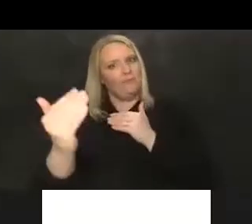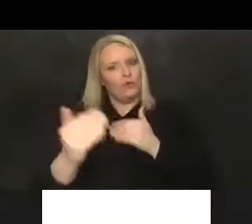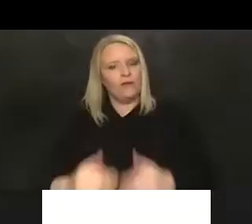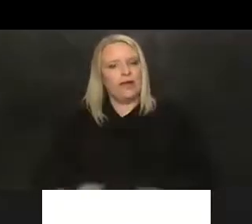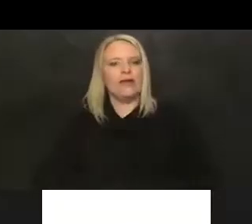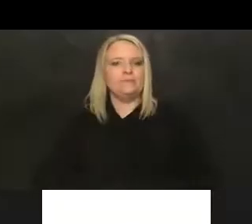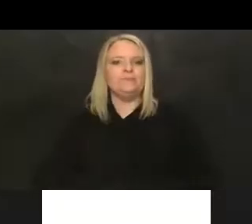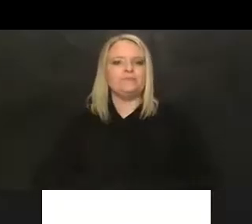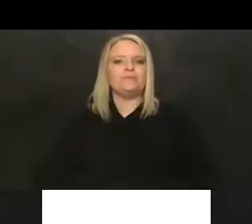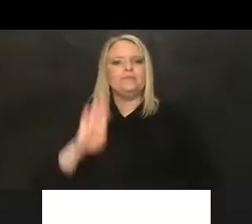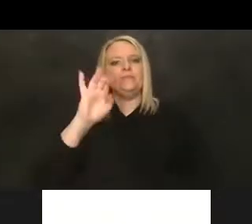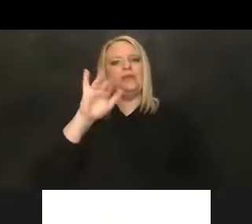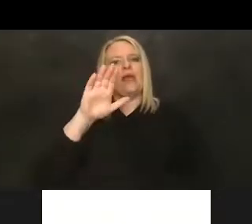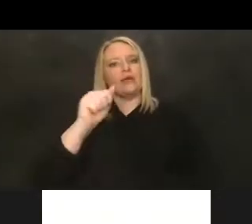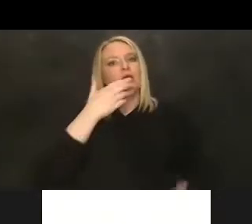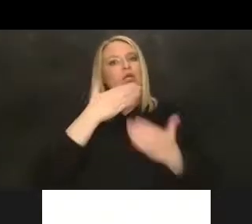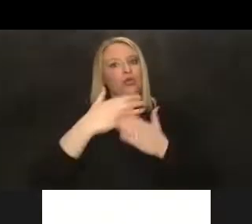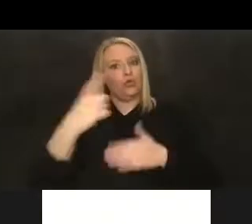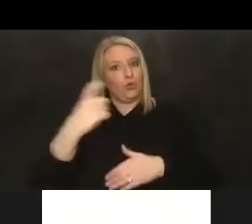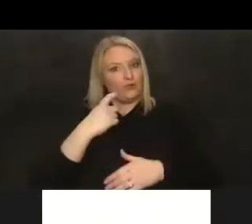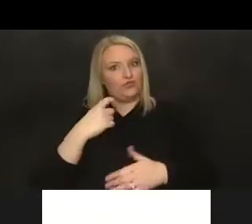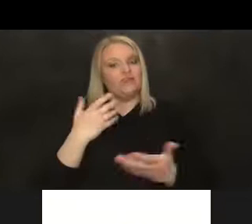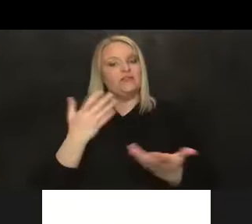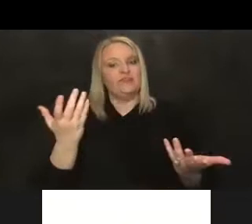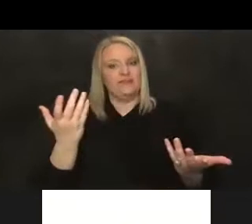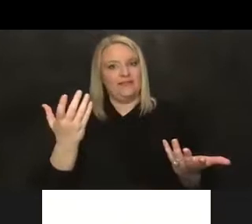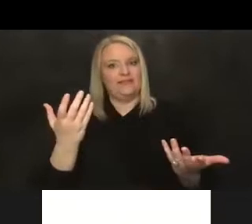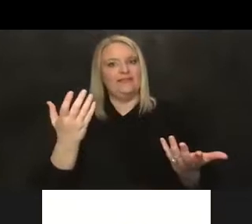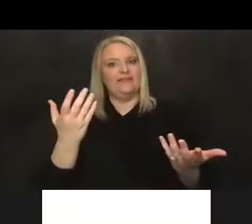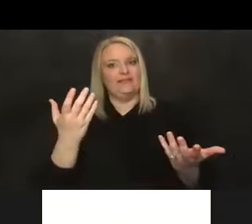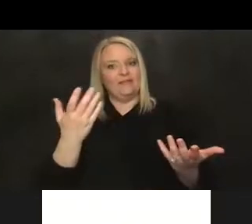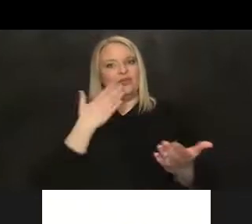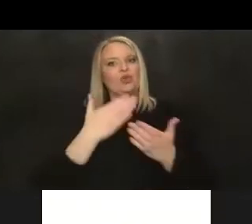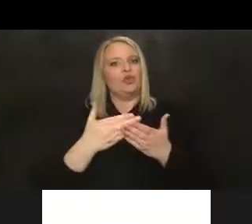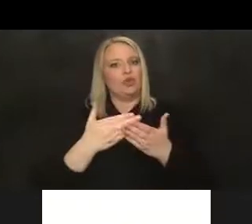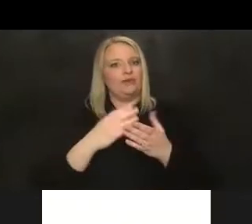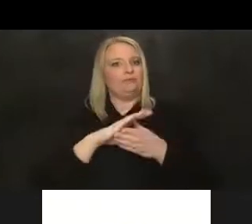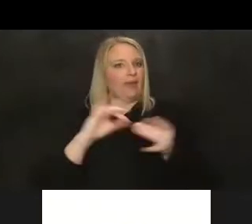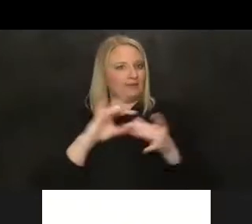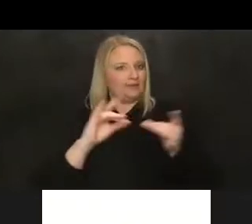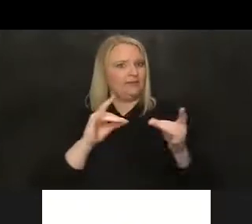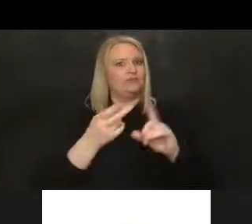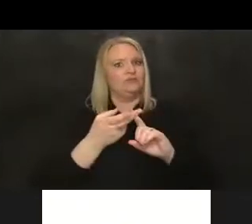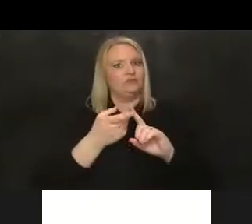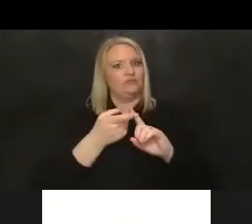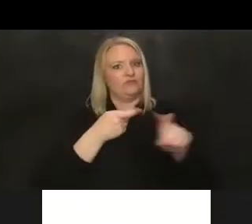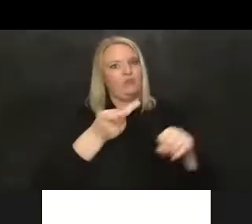that's an excellent question, and such a good word from both you, and Brian, so, we're at about